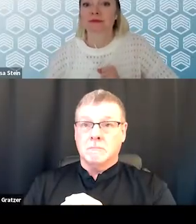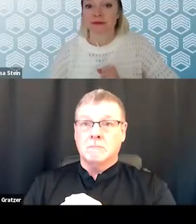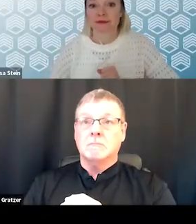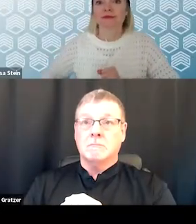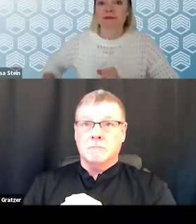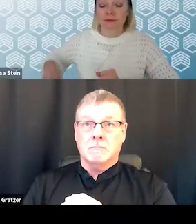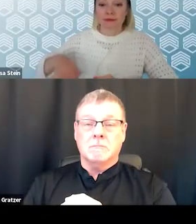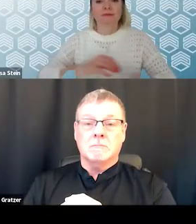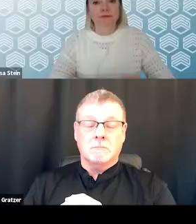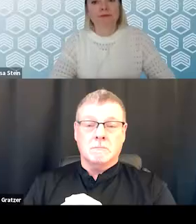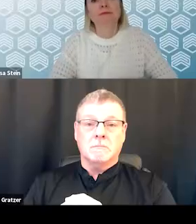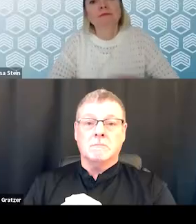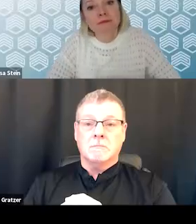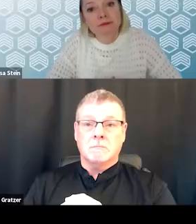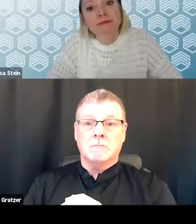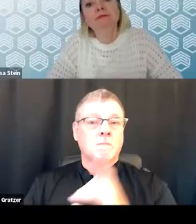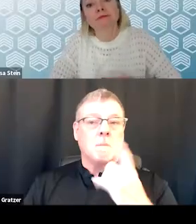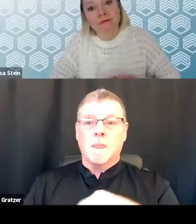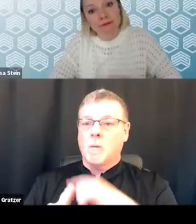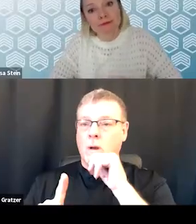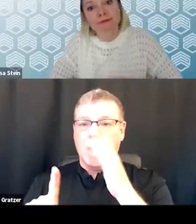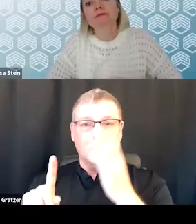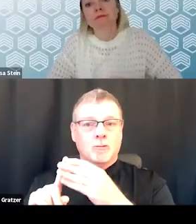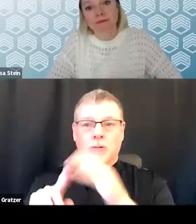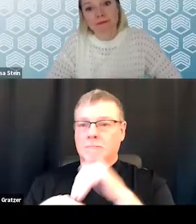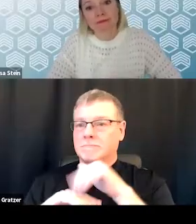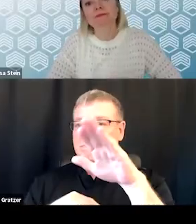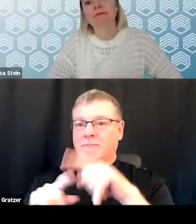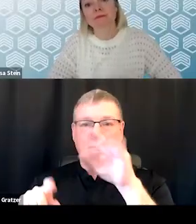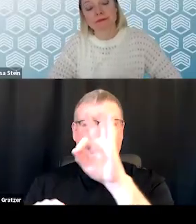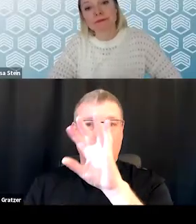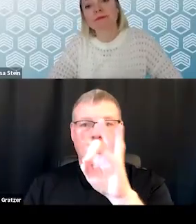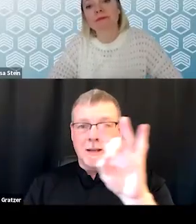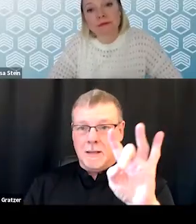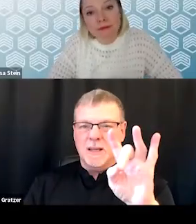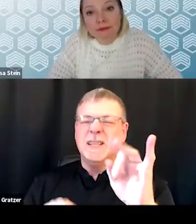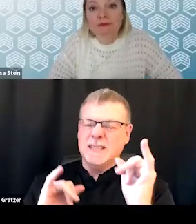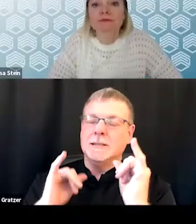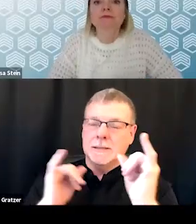So we are not directly dispatched by 988. There are certainly similar programs throughout the nation